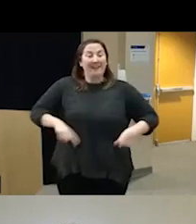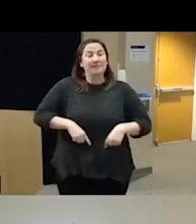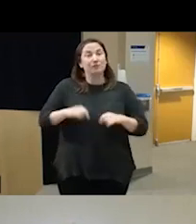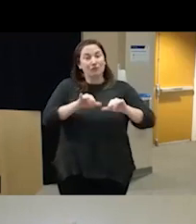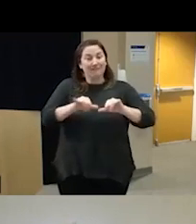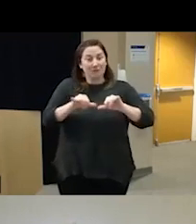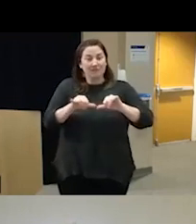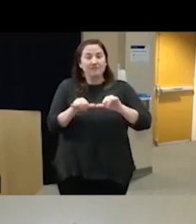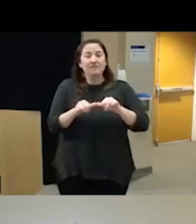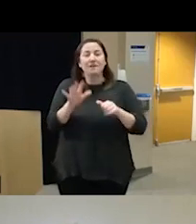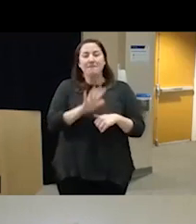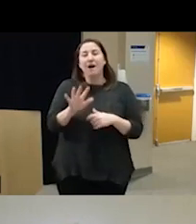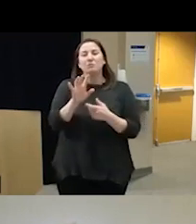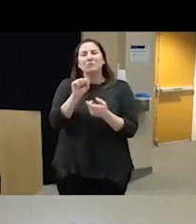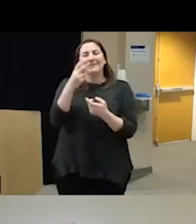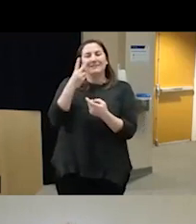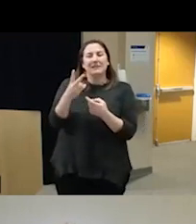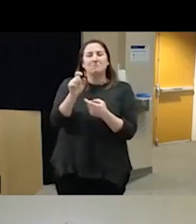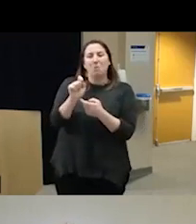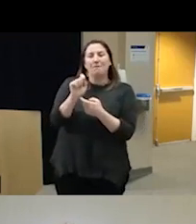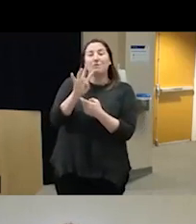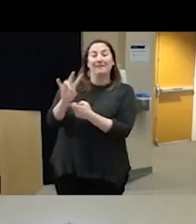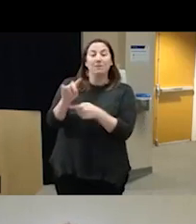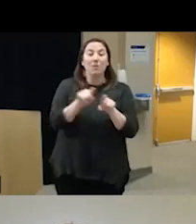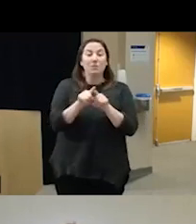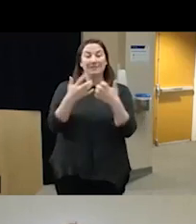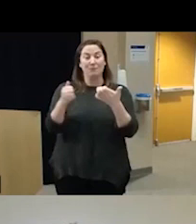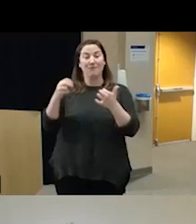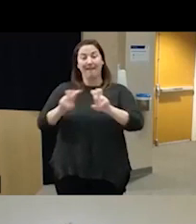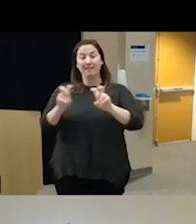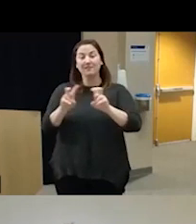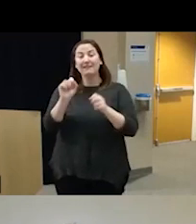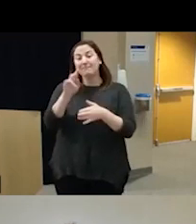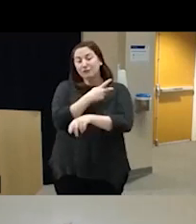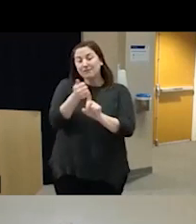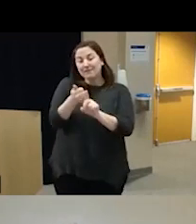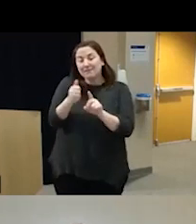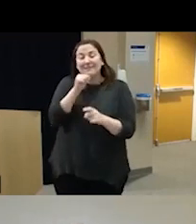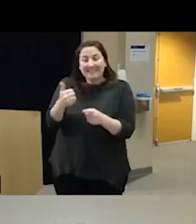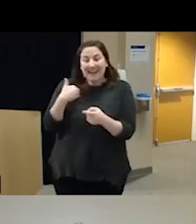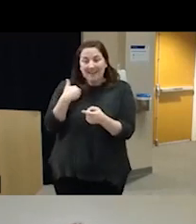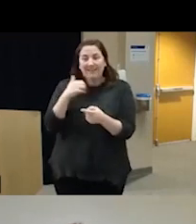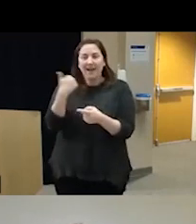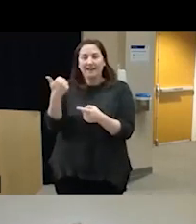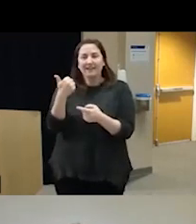increase and in a separate analysis in patients who had not have instant metabolic